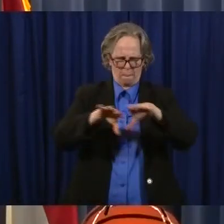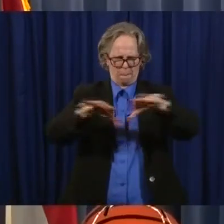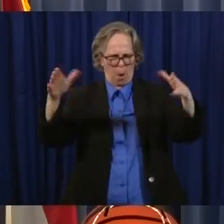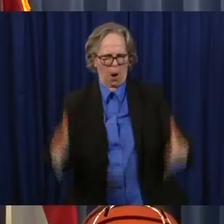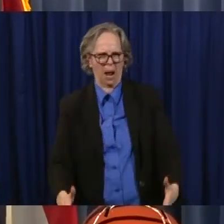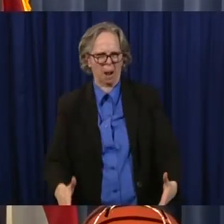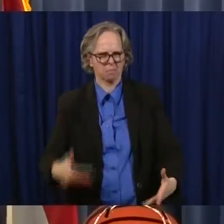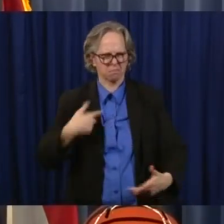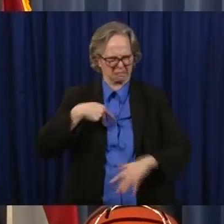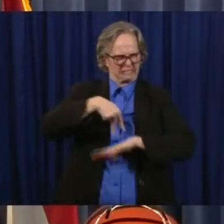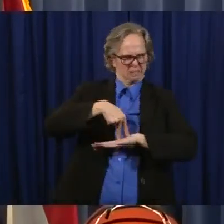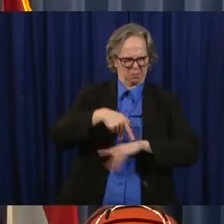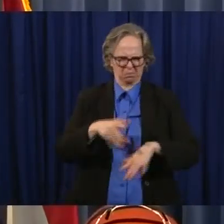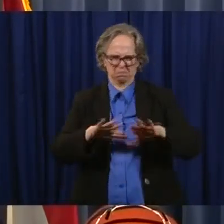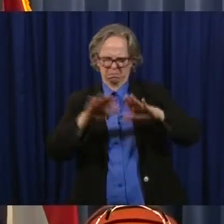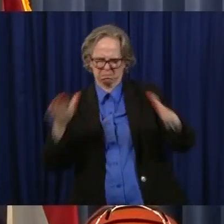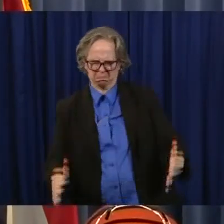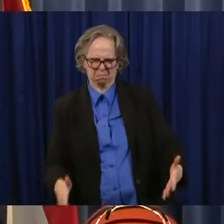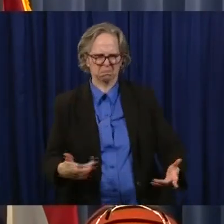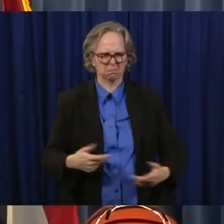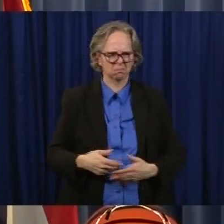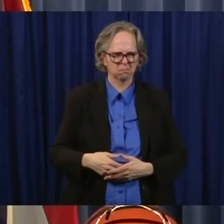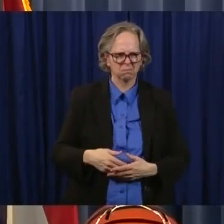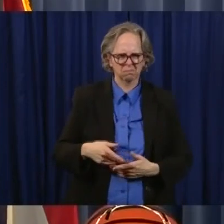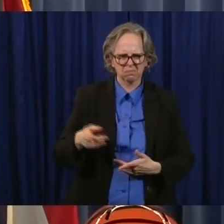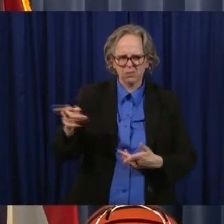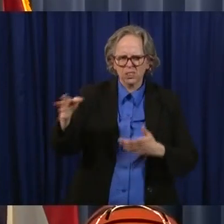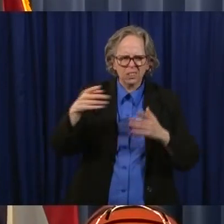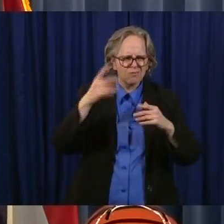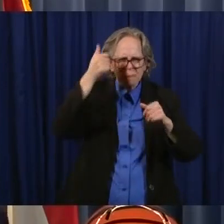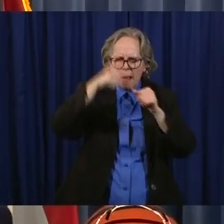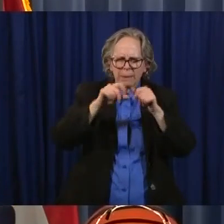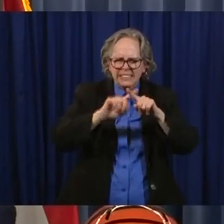LONG THE VIRUS WILL LEAVE LIVE? FOR EXAMPLE I HAVE A PODIUM